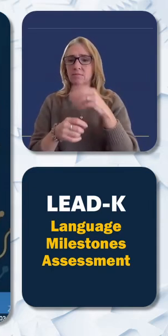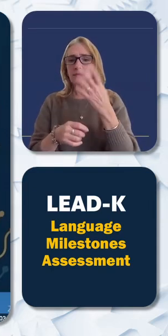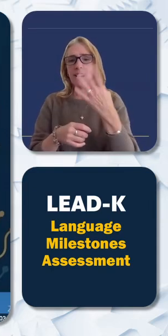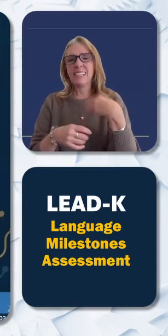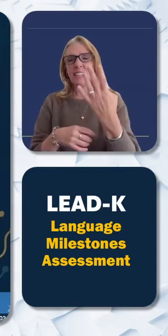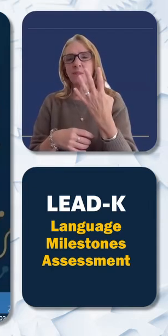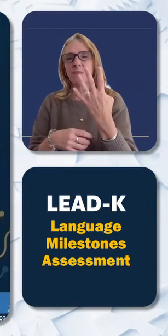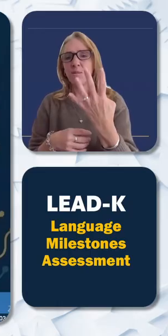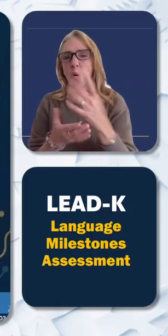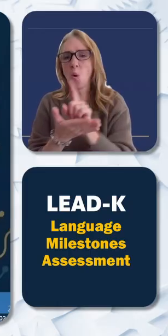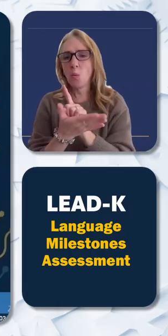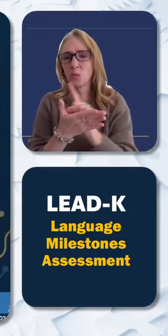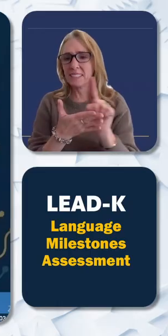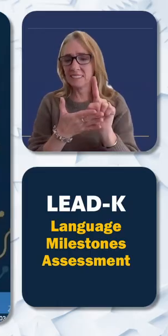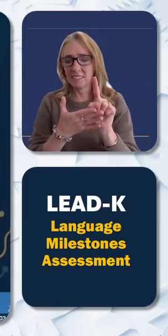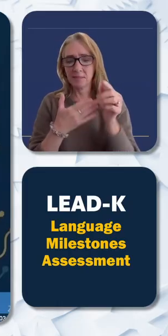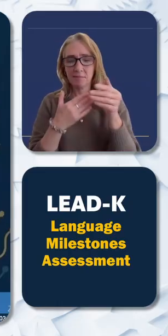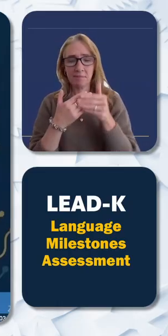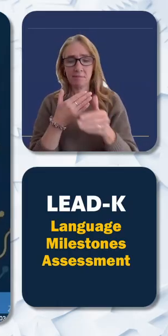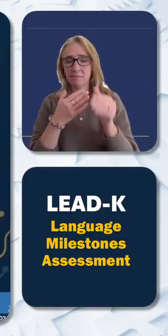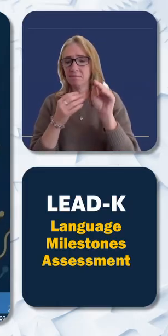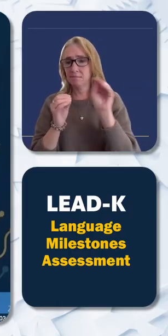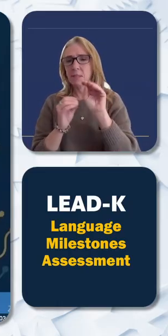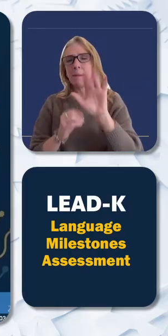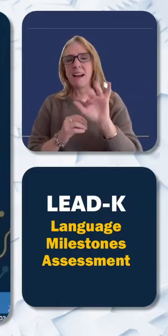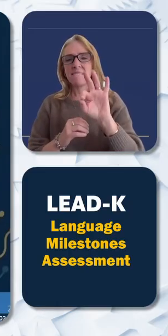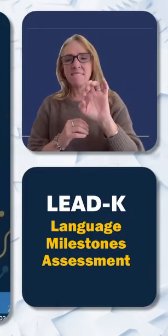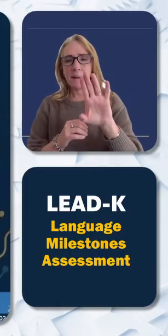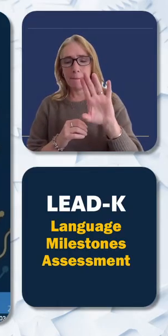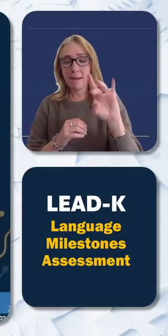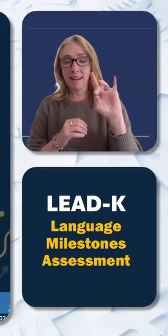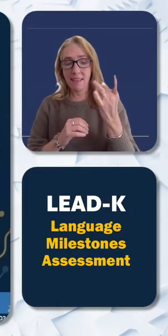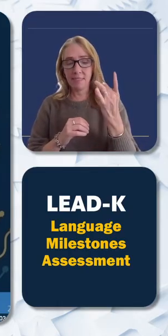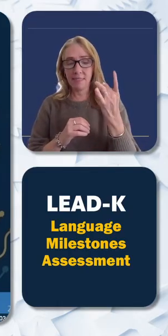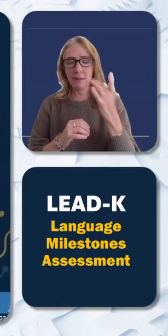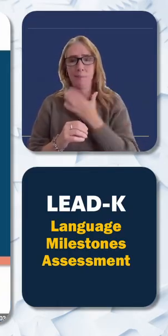receive your professional development certificate within the next 4 weeks.